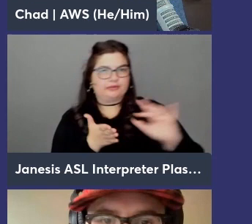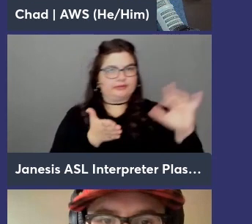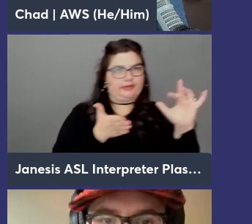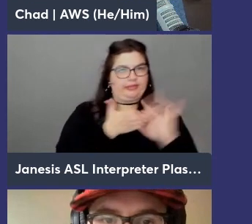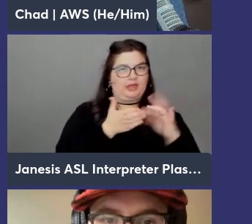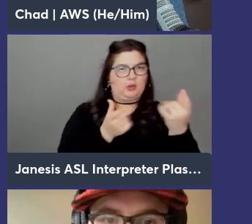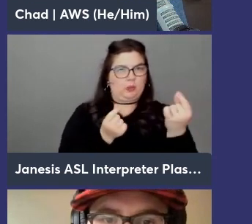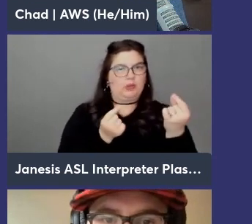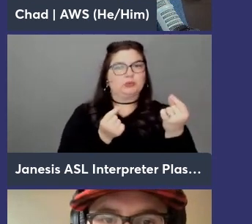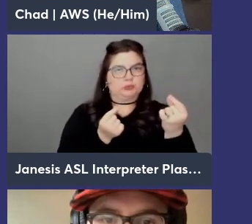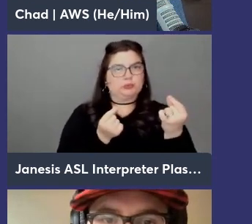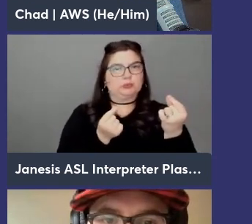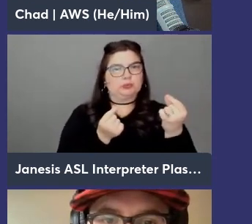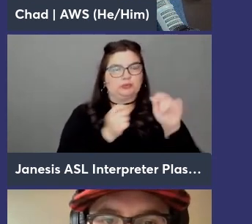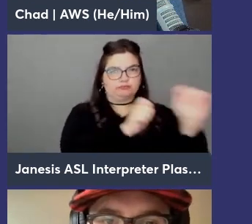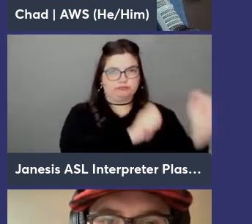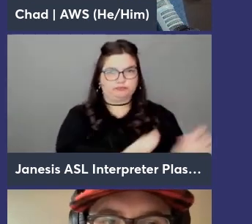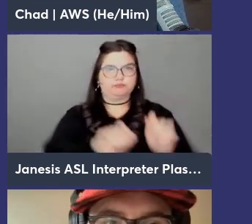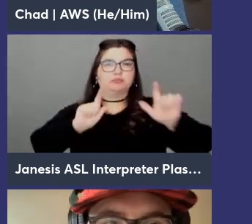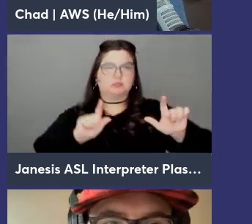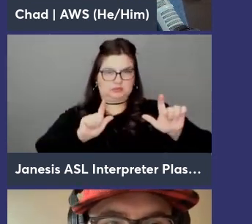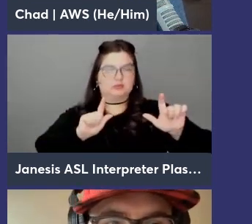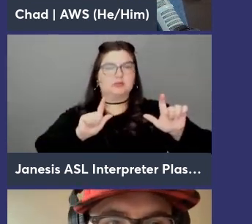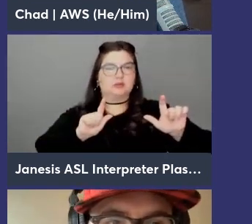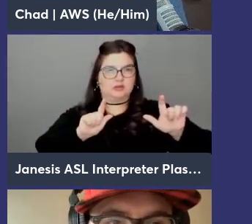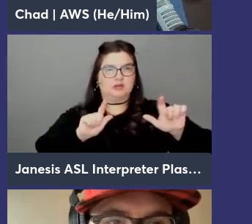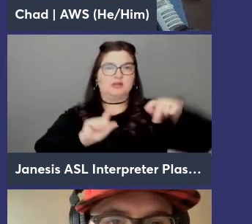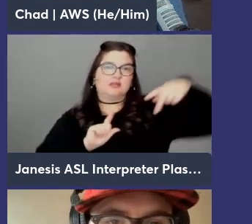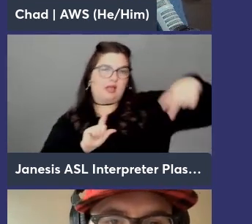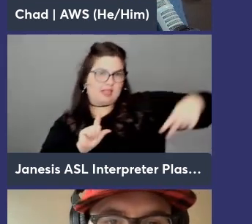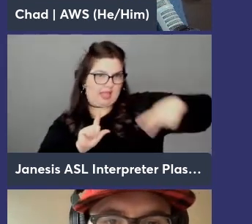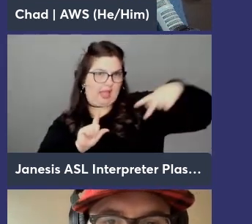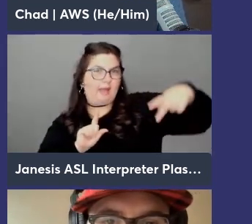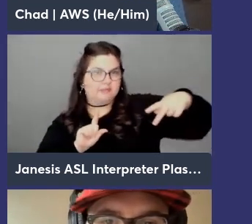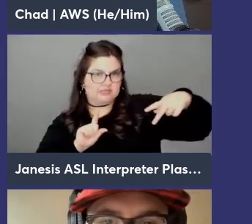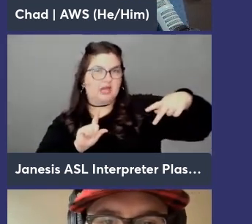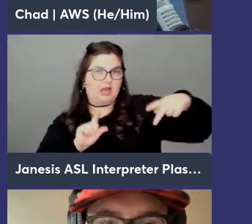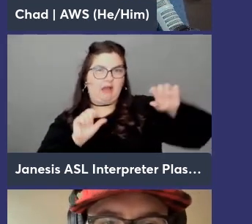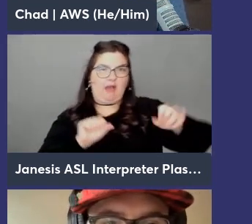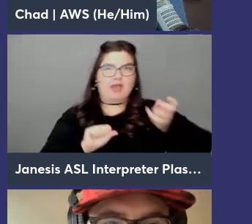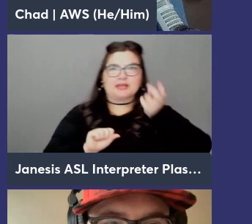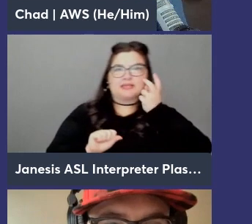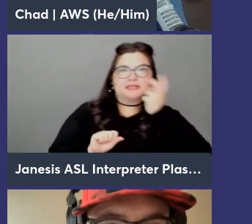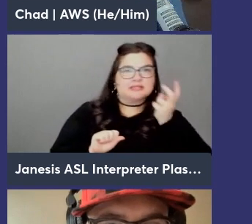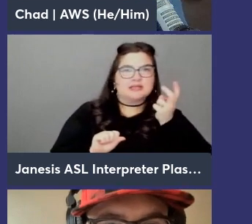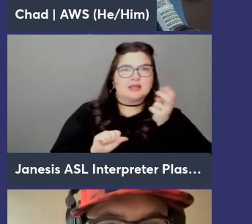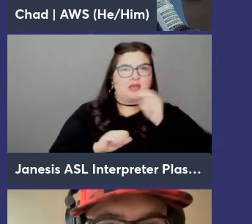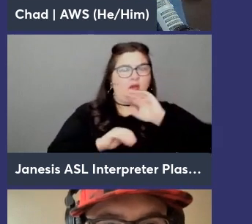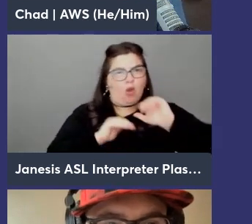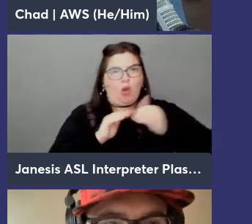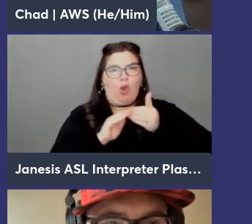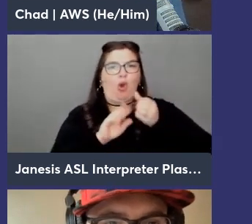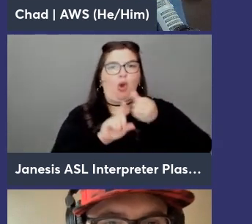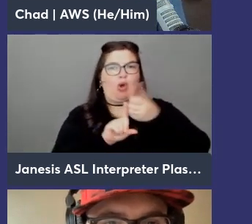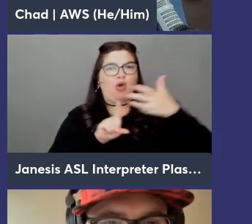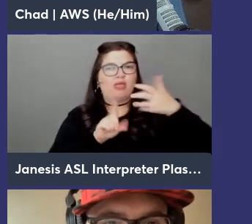this will take me into post to social, it's a Lambda. And I can see all the definition of this Lambda,